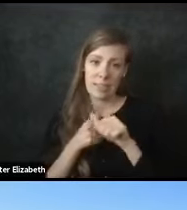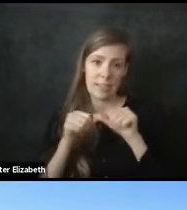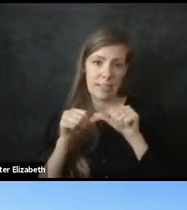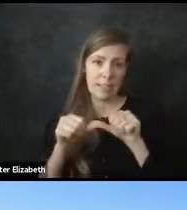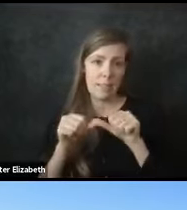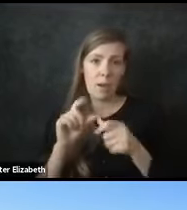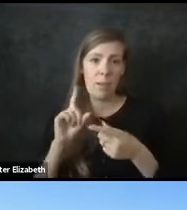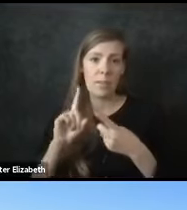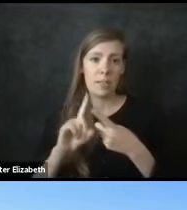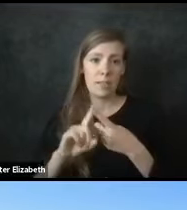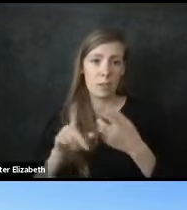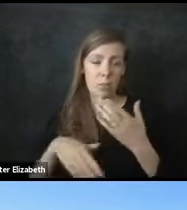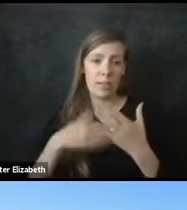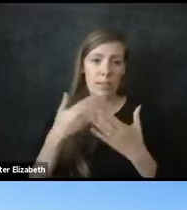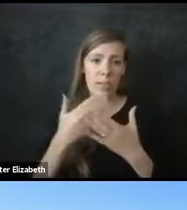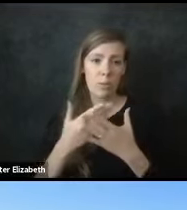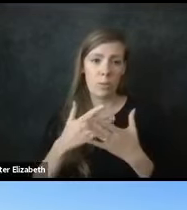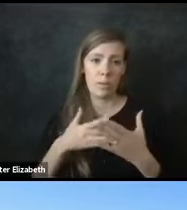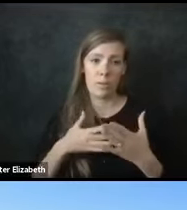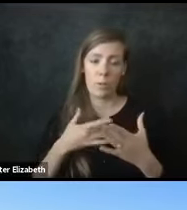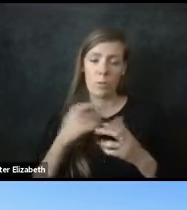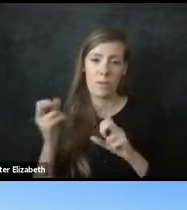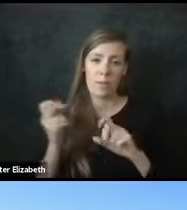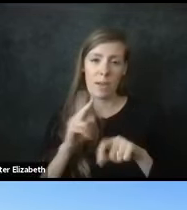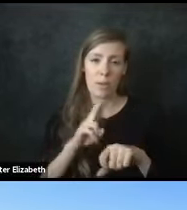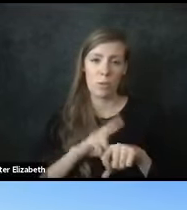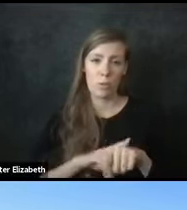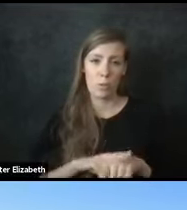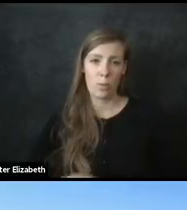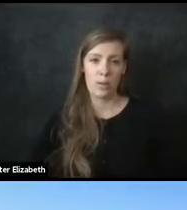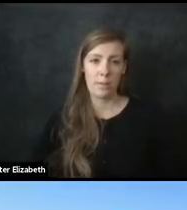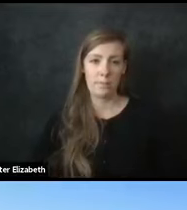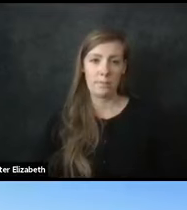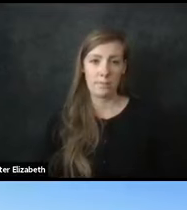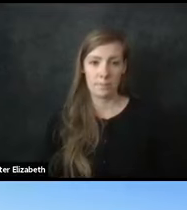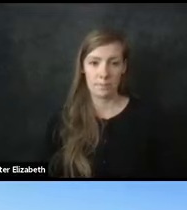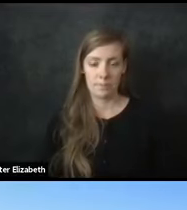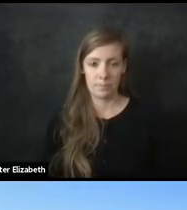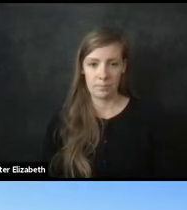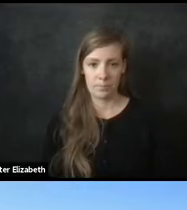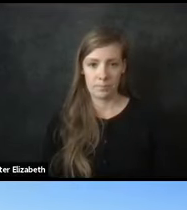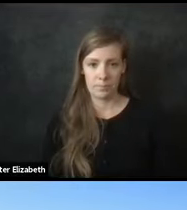we feel like we're really back to normalty. Thank you for that answer. Dr.